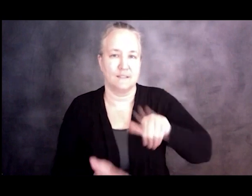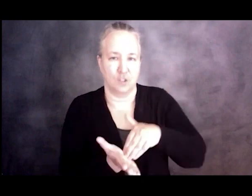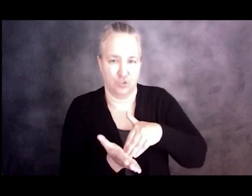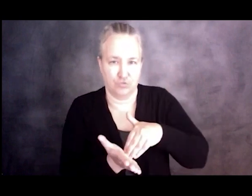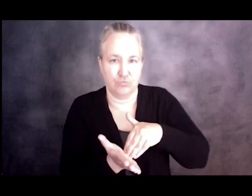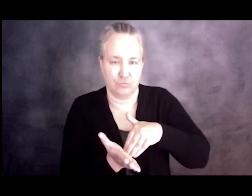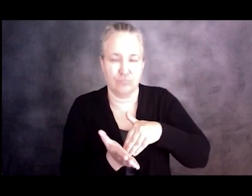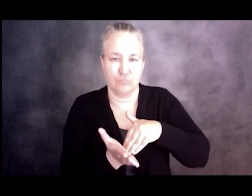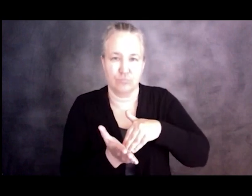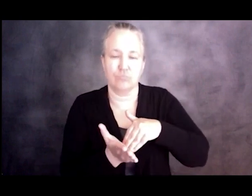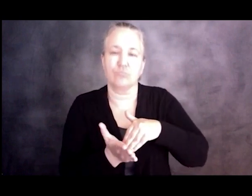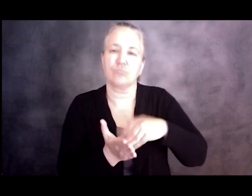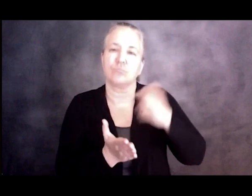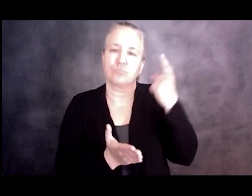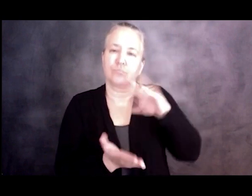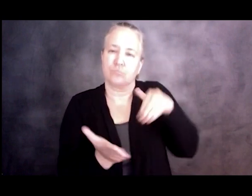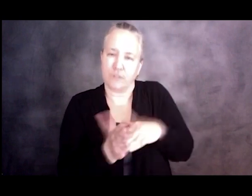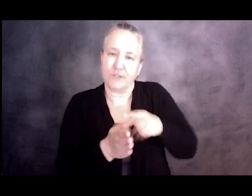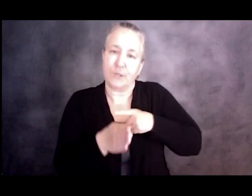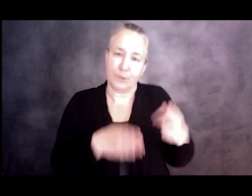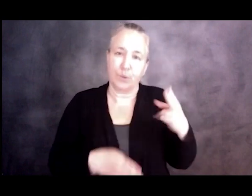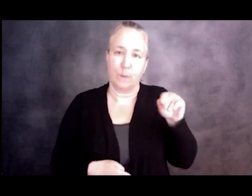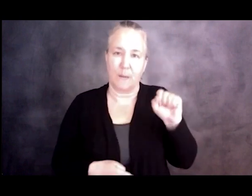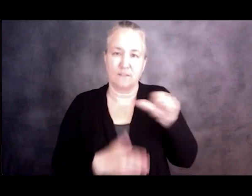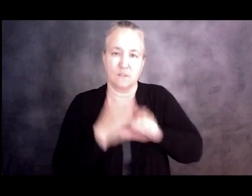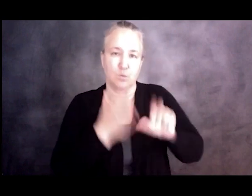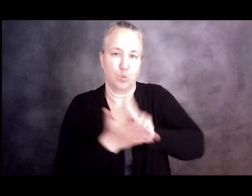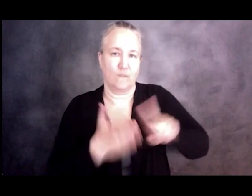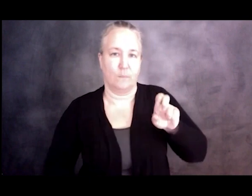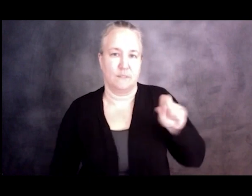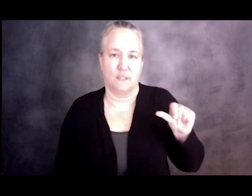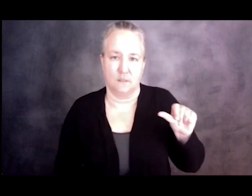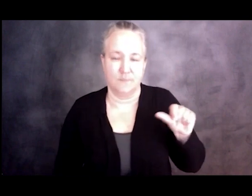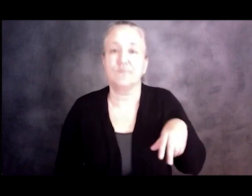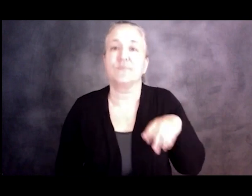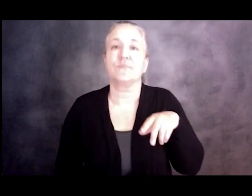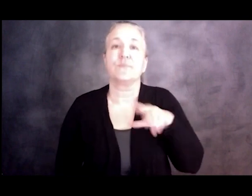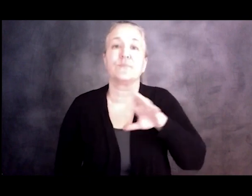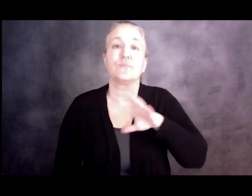is the center for the humanities at the University of Pennsylvania and the organization that